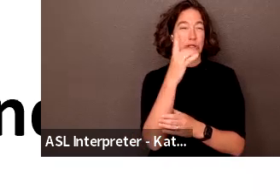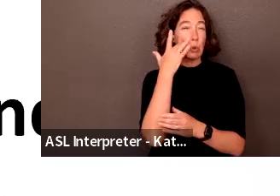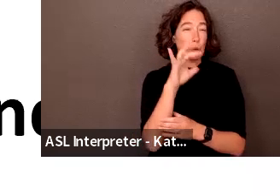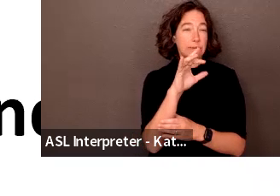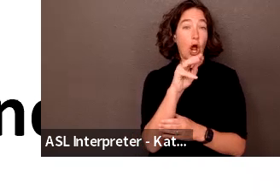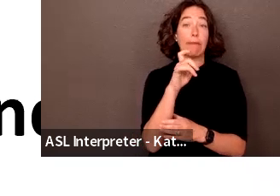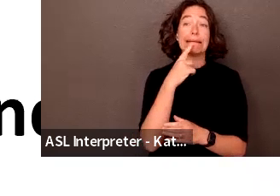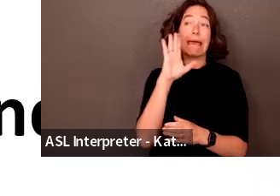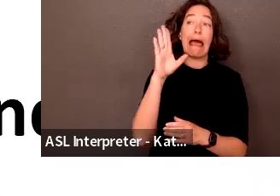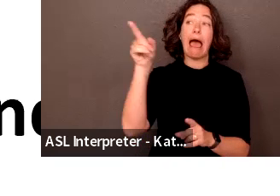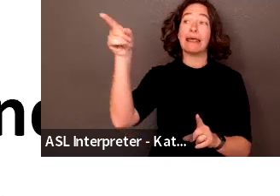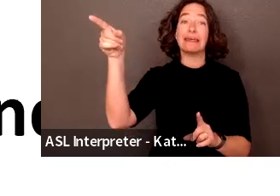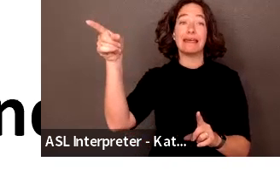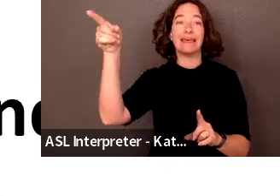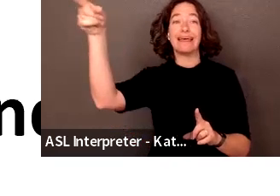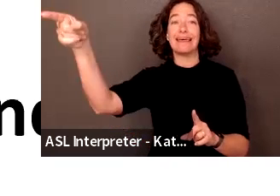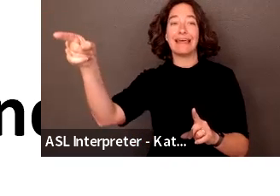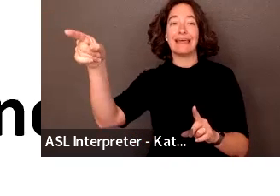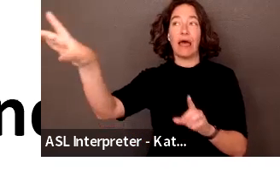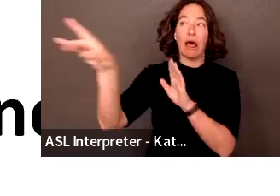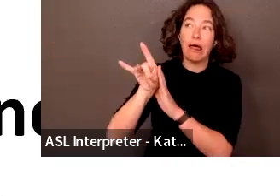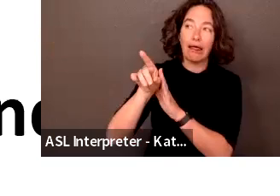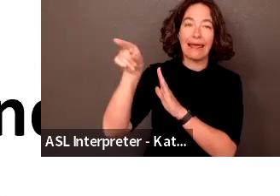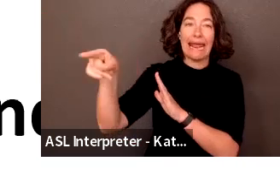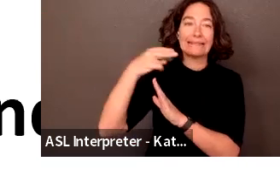same experience in person on the information being shared. We are also